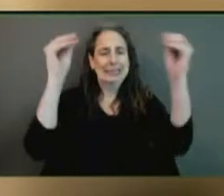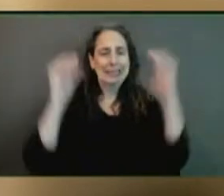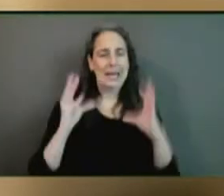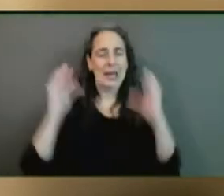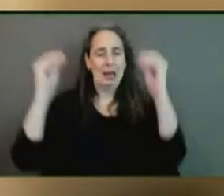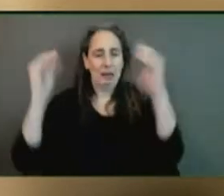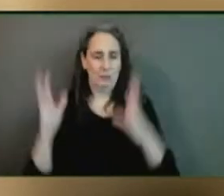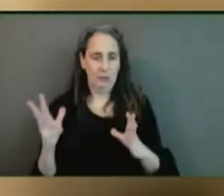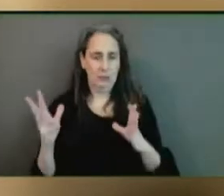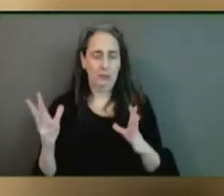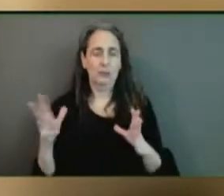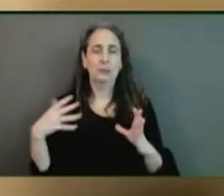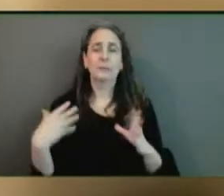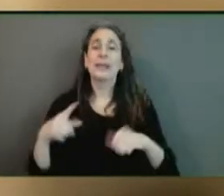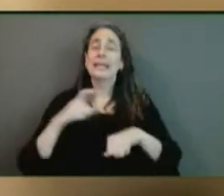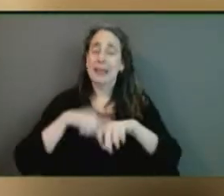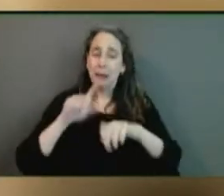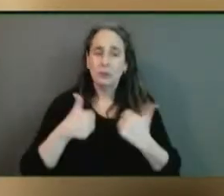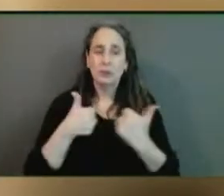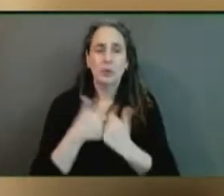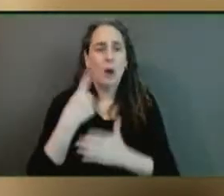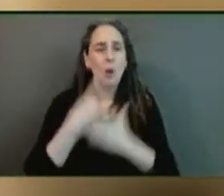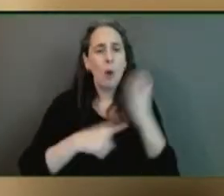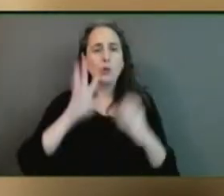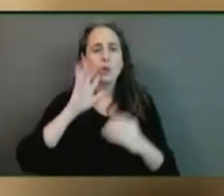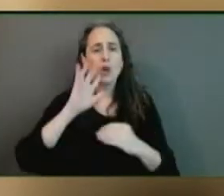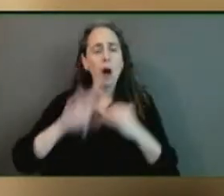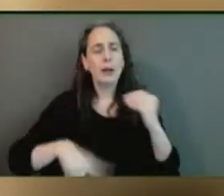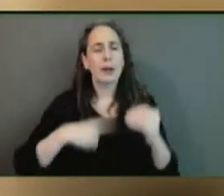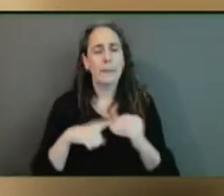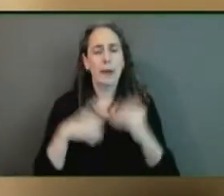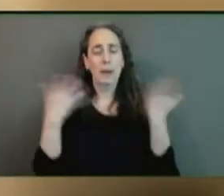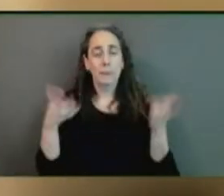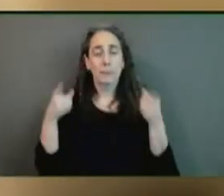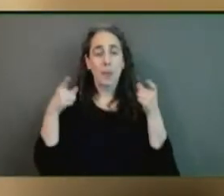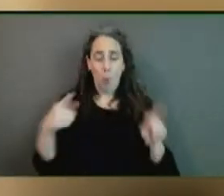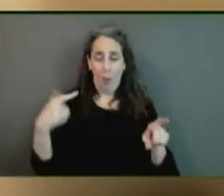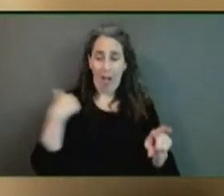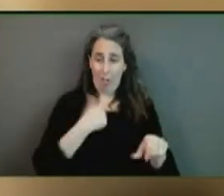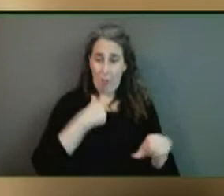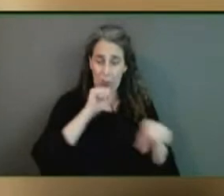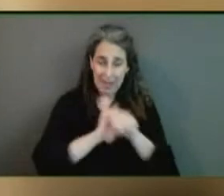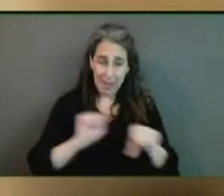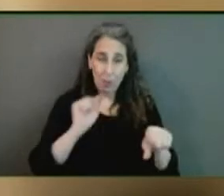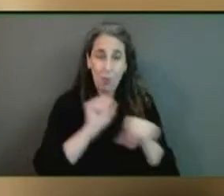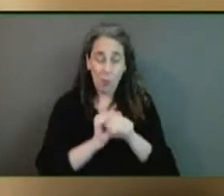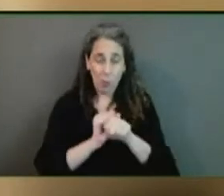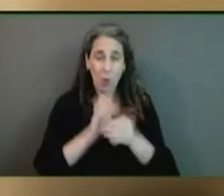and the center of what we do as educators. The Times are challenging and what we're